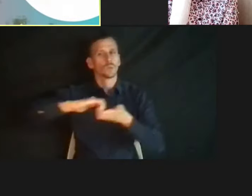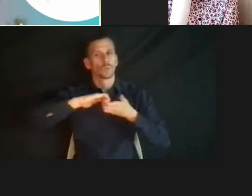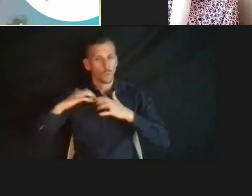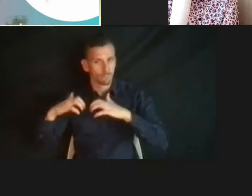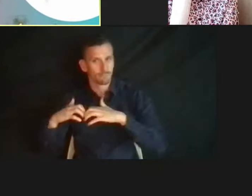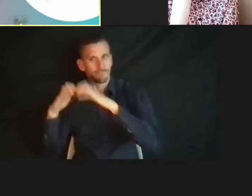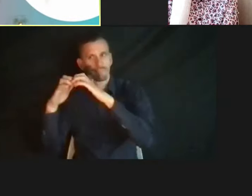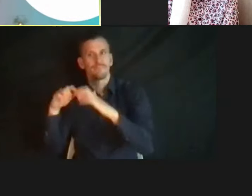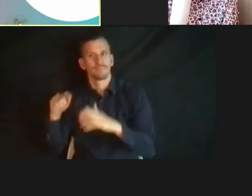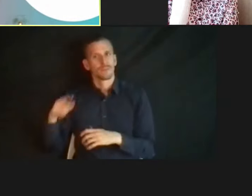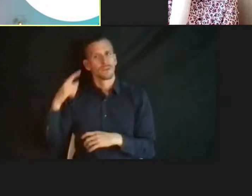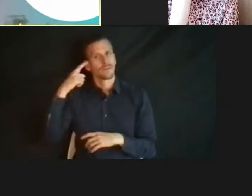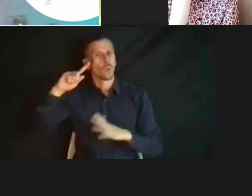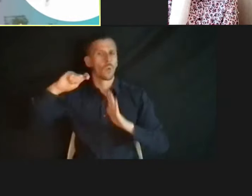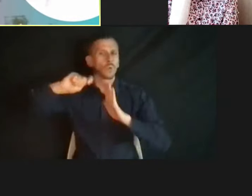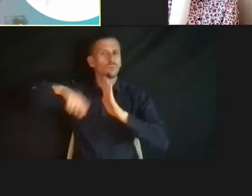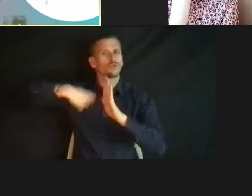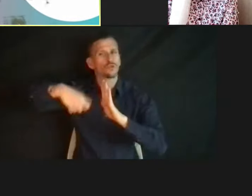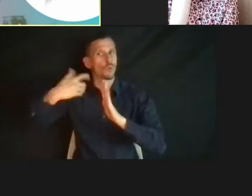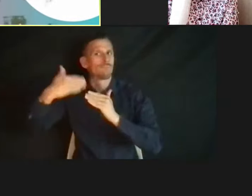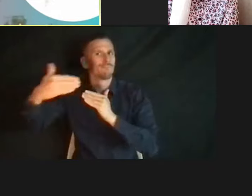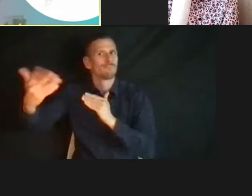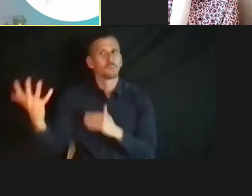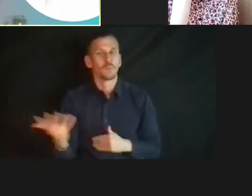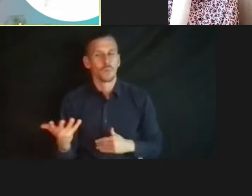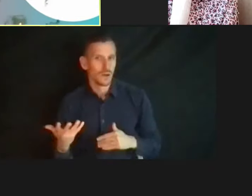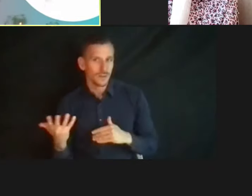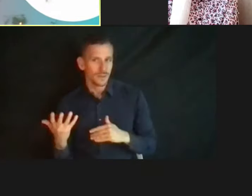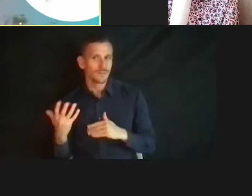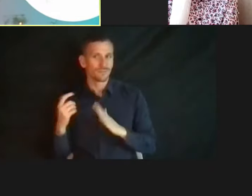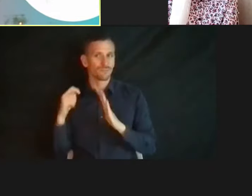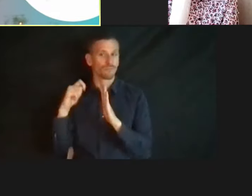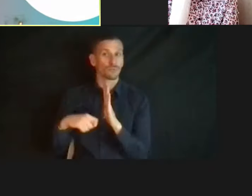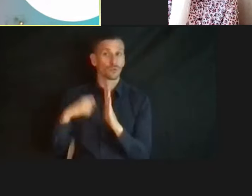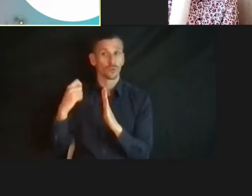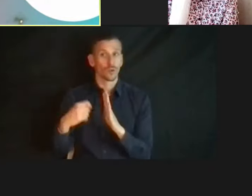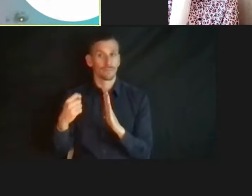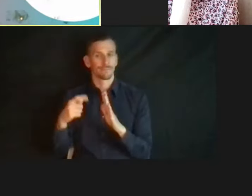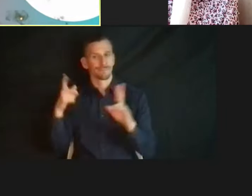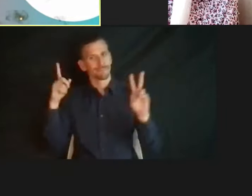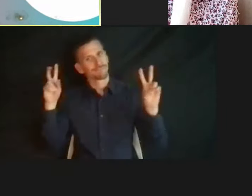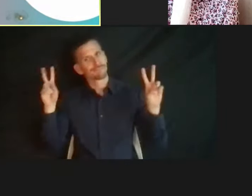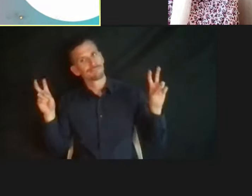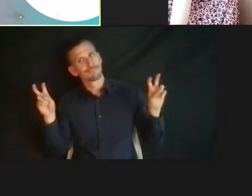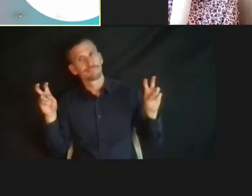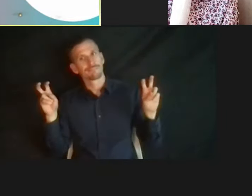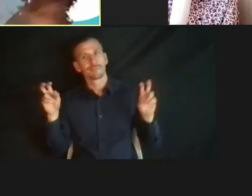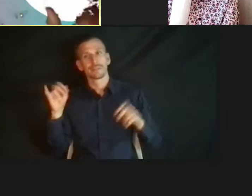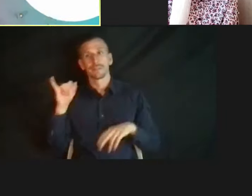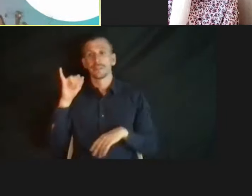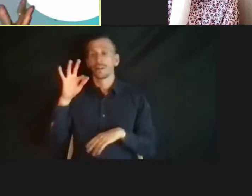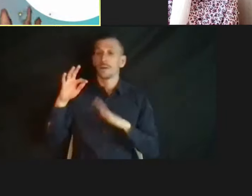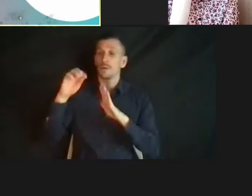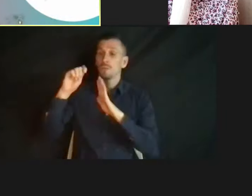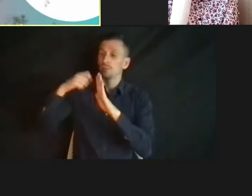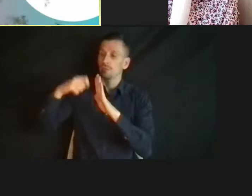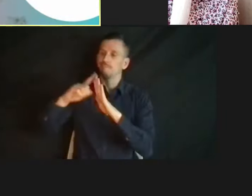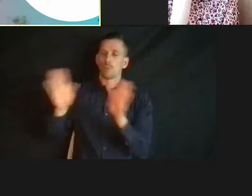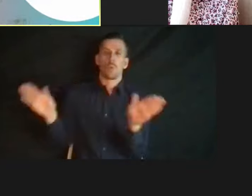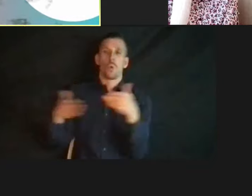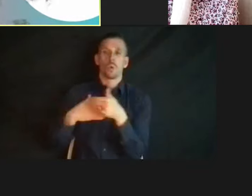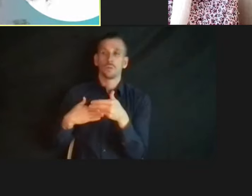you see what happened at the end of the project, there appears to be no proof that the project has